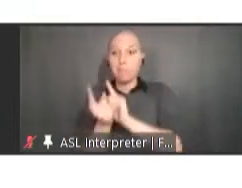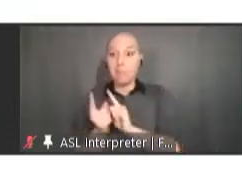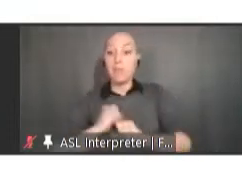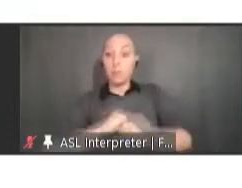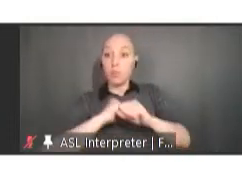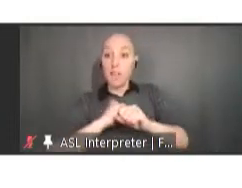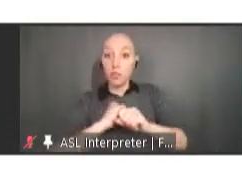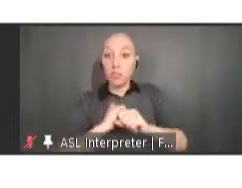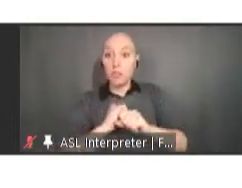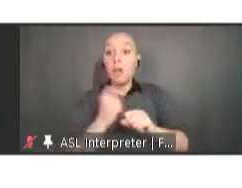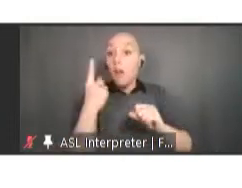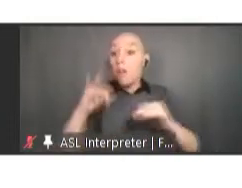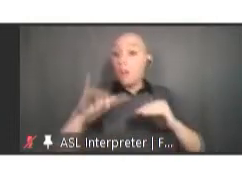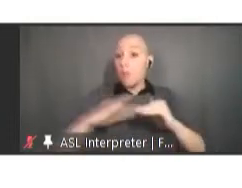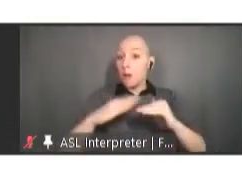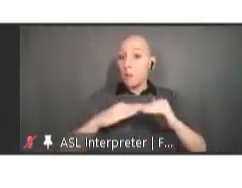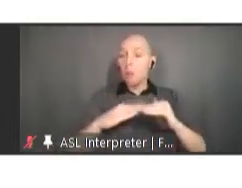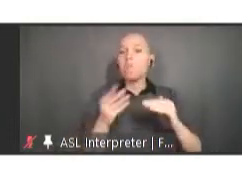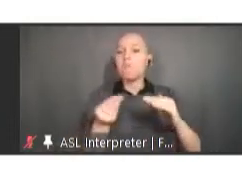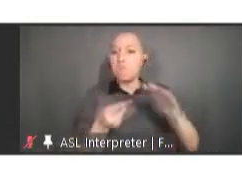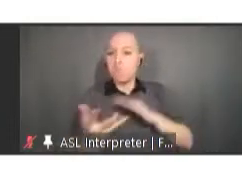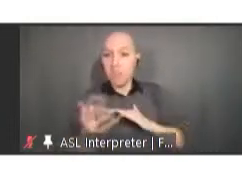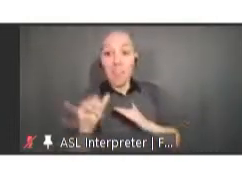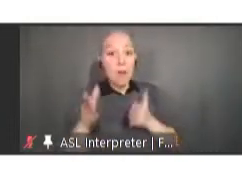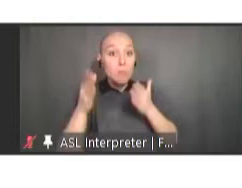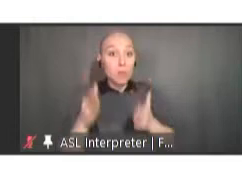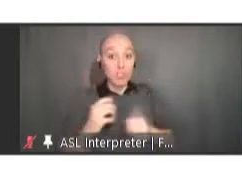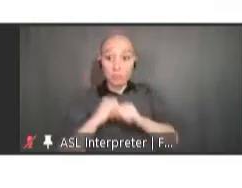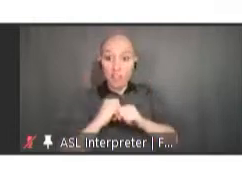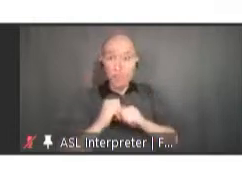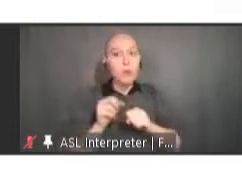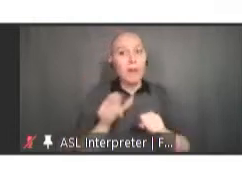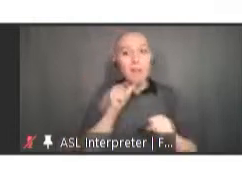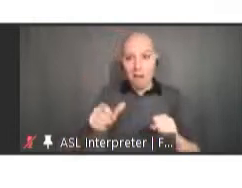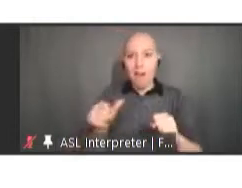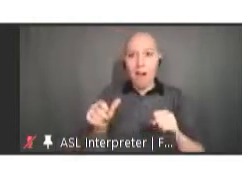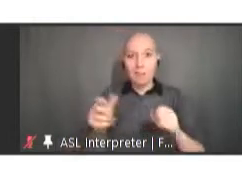protected. A correlate of protection can also be used in clinical trials for the approval of